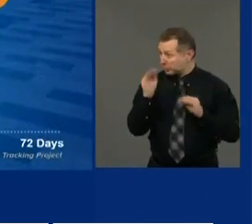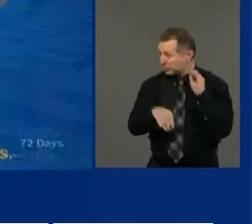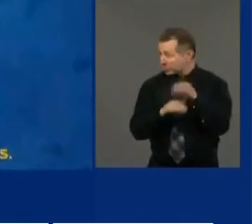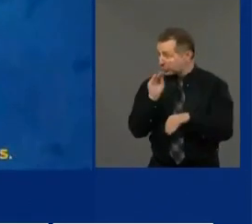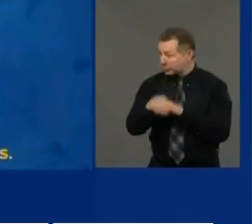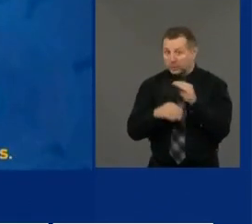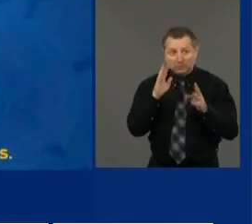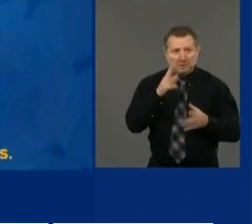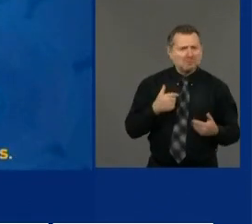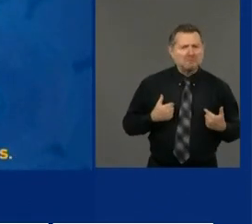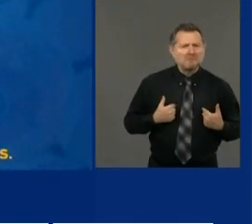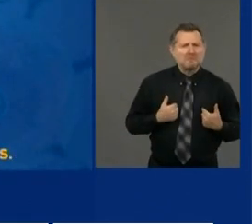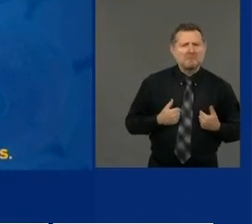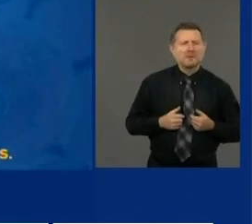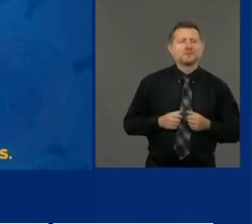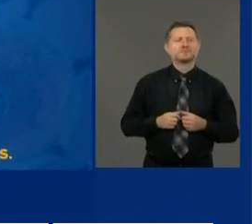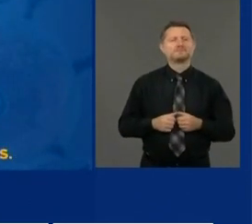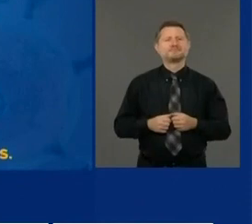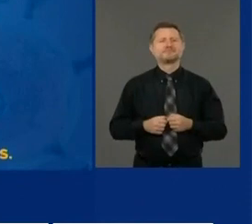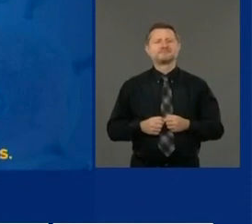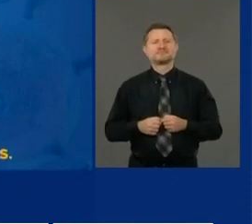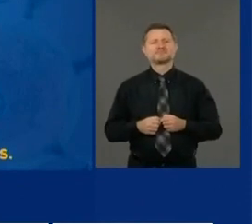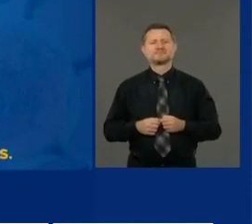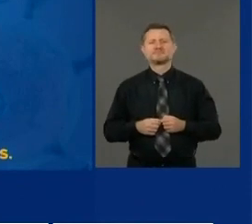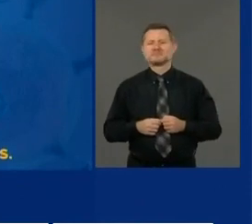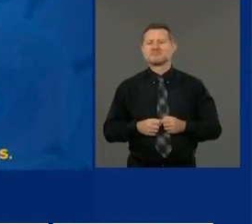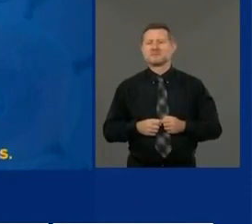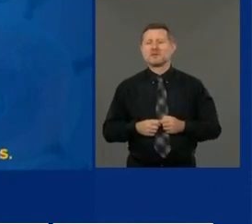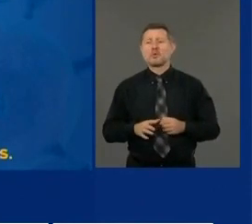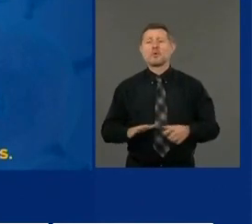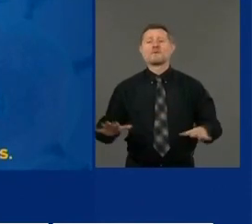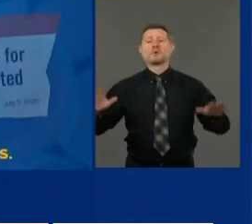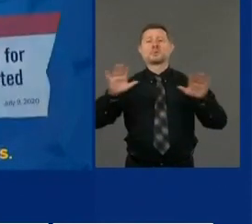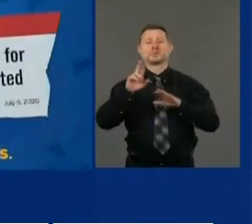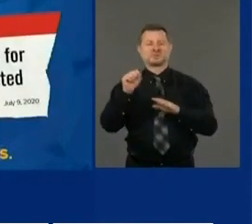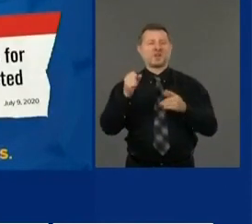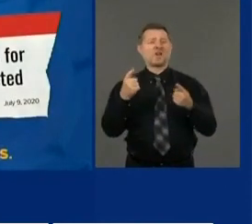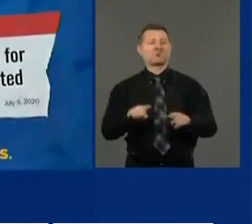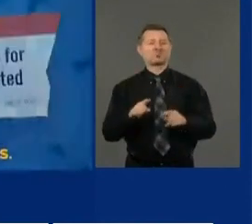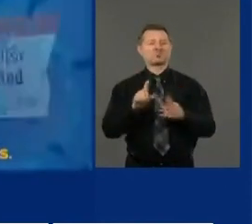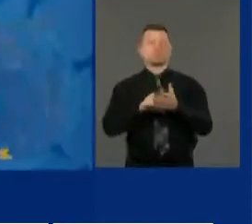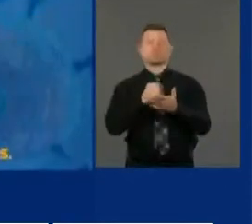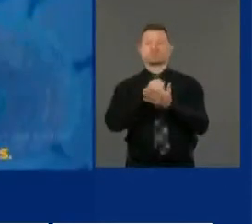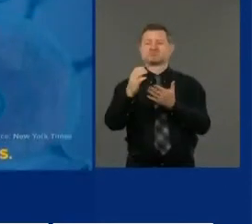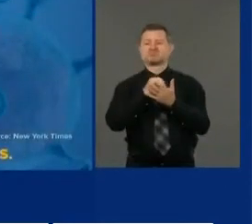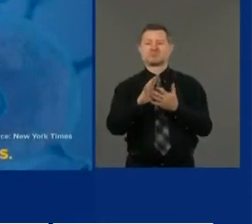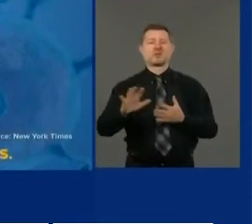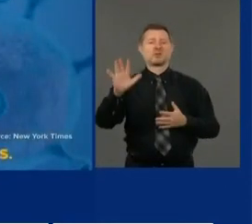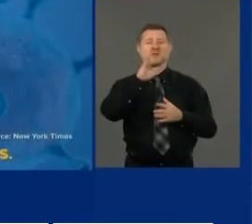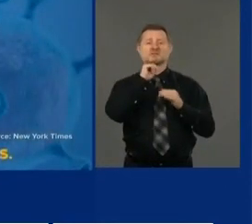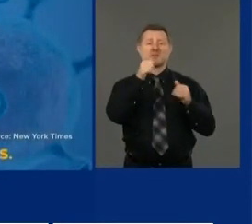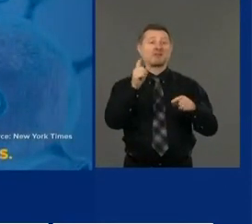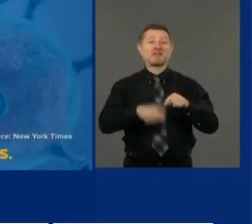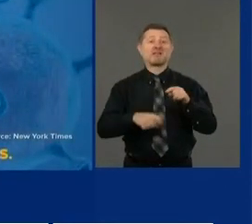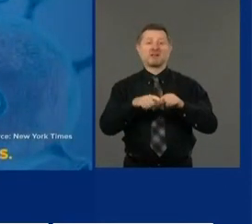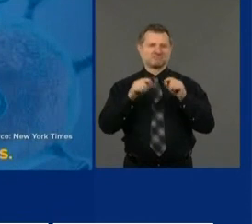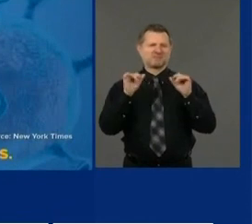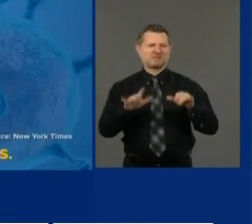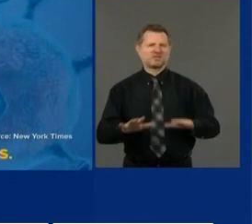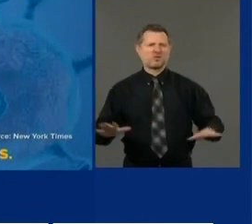THOSE ARE THE NUMBERS.